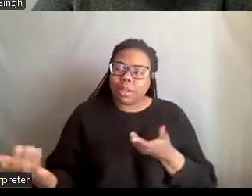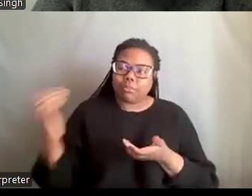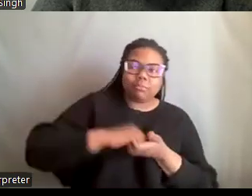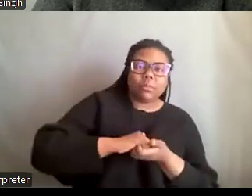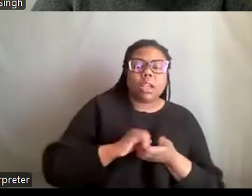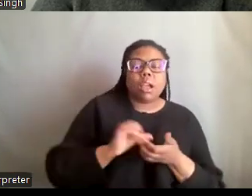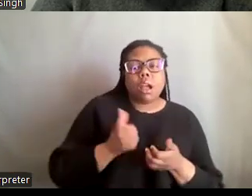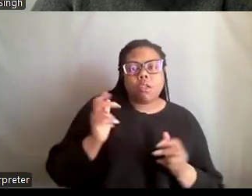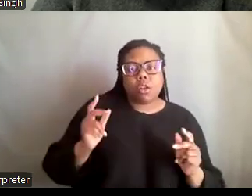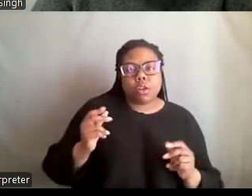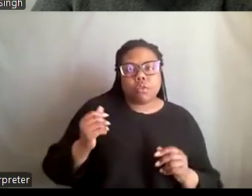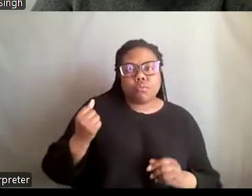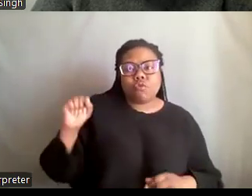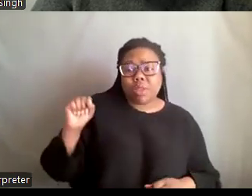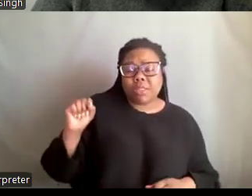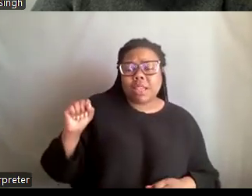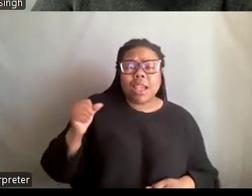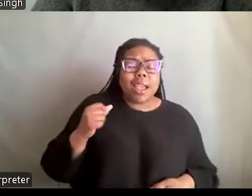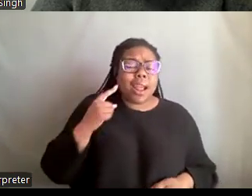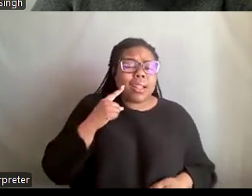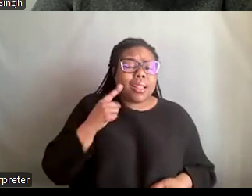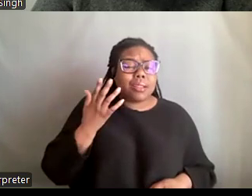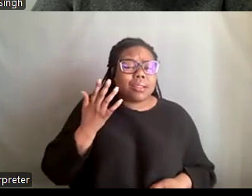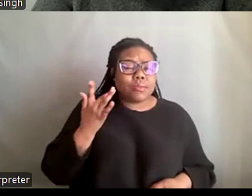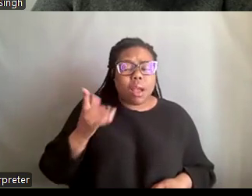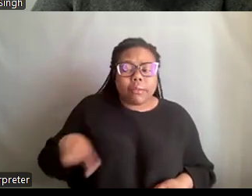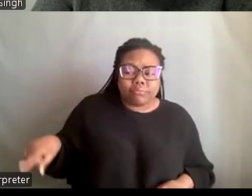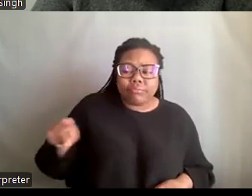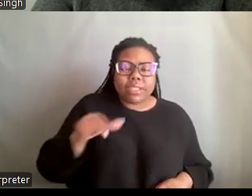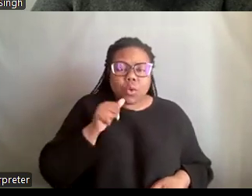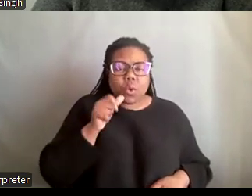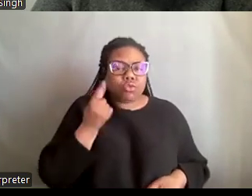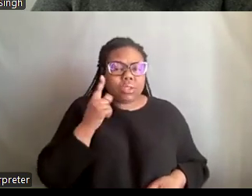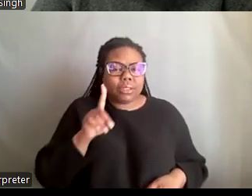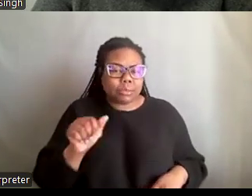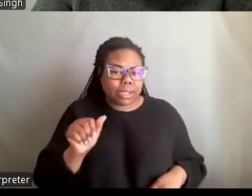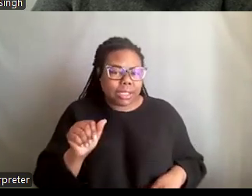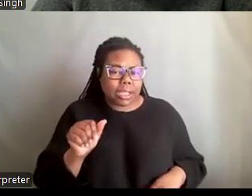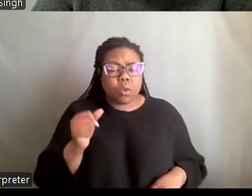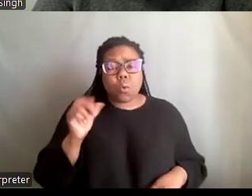success with bringing other movement folks in and I think probably in part to other movement folks may not